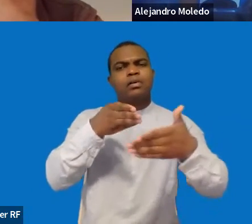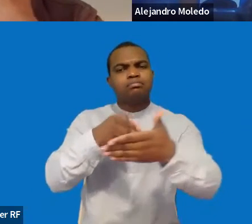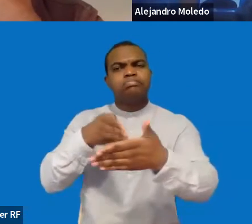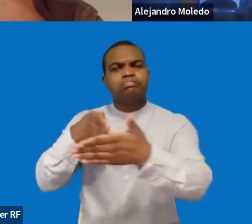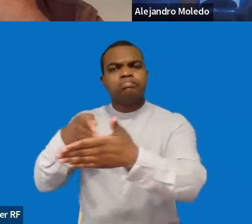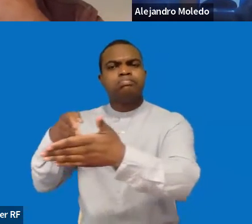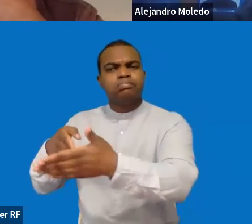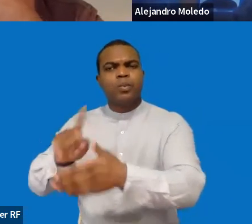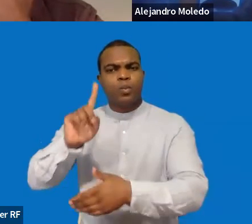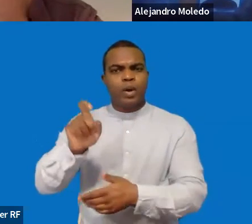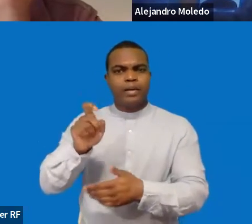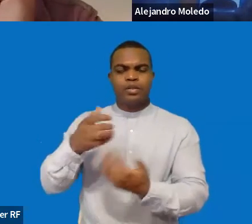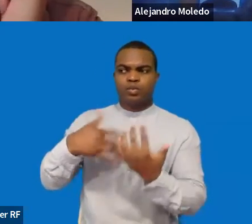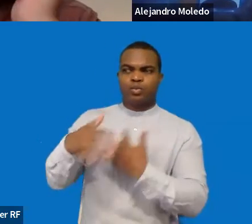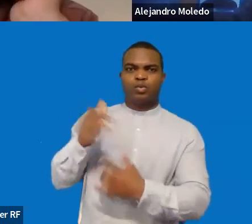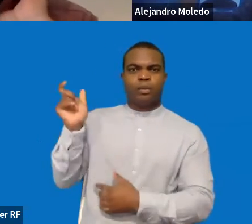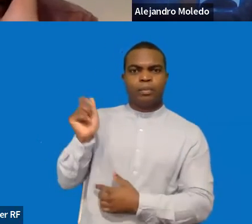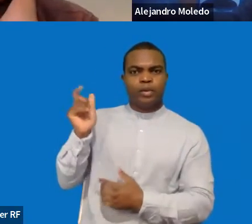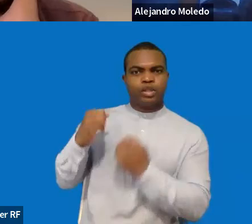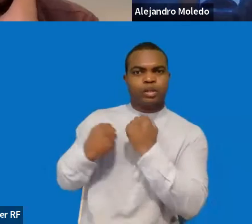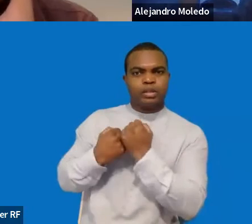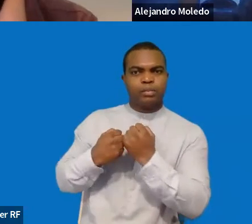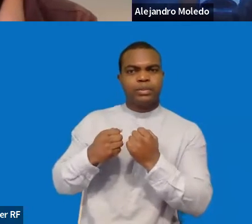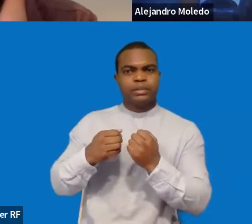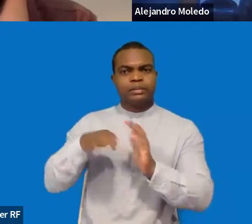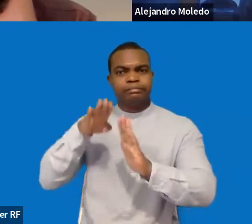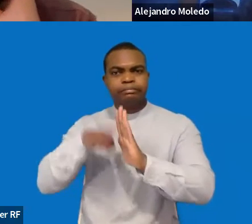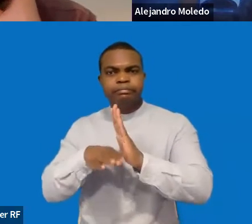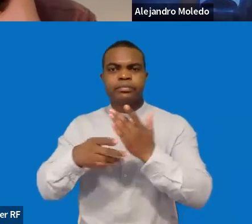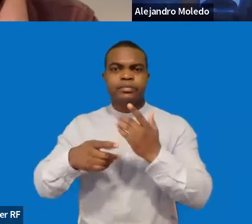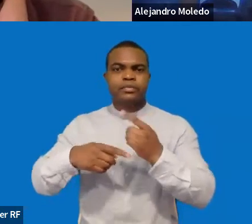in which we propose to utilise the European Disability Card